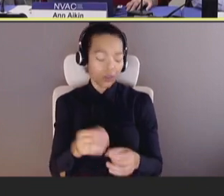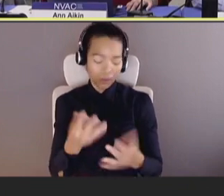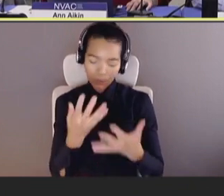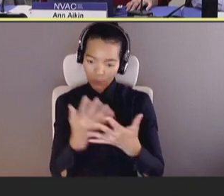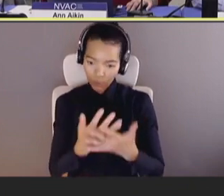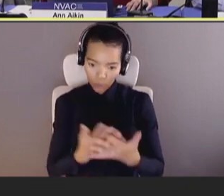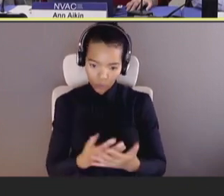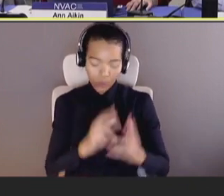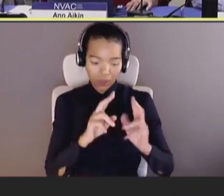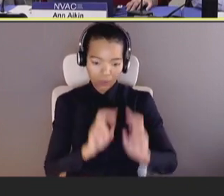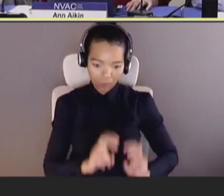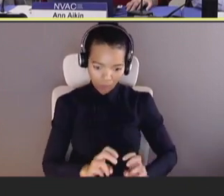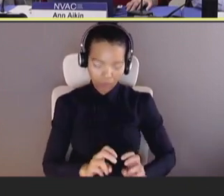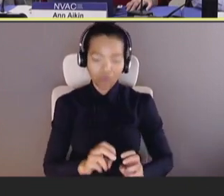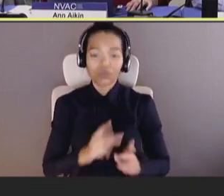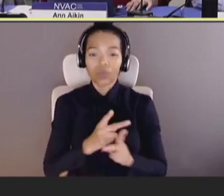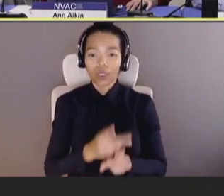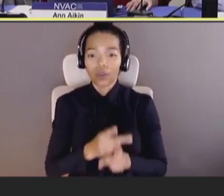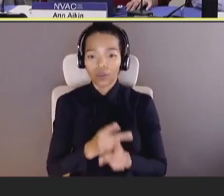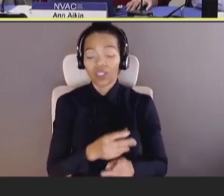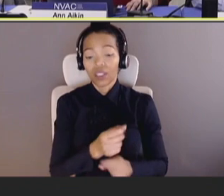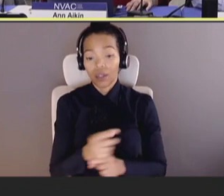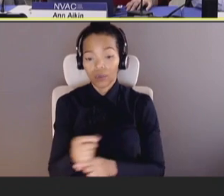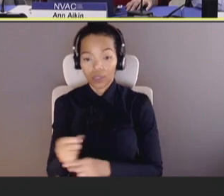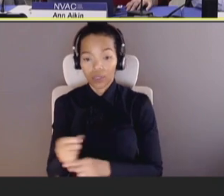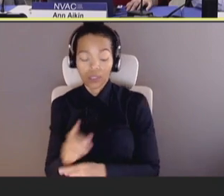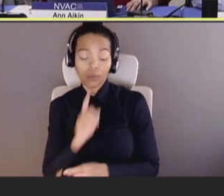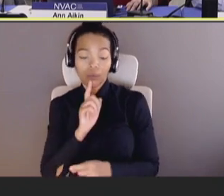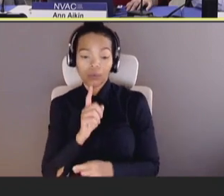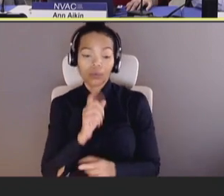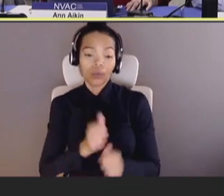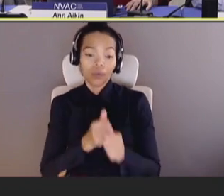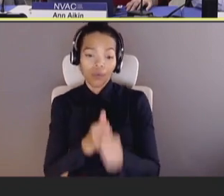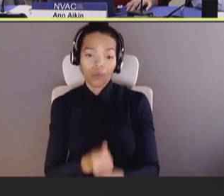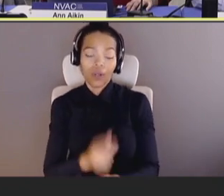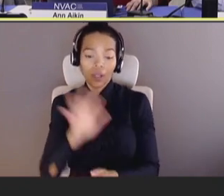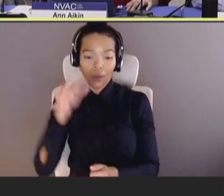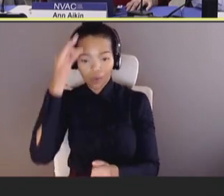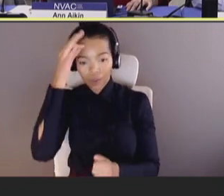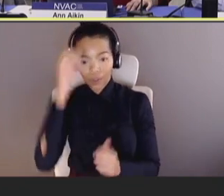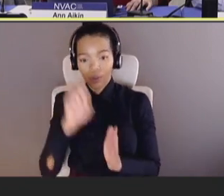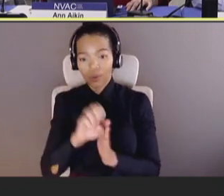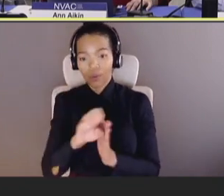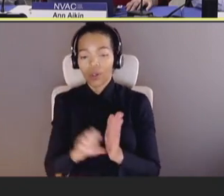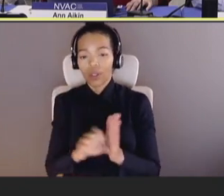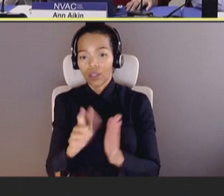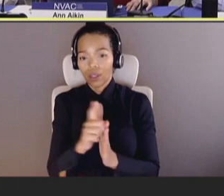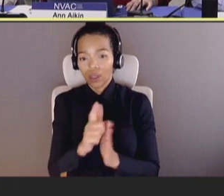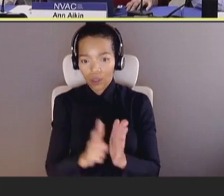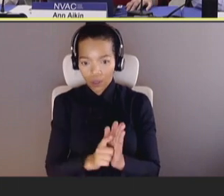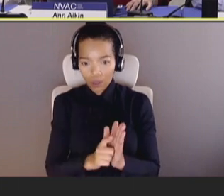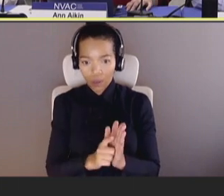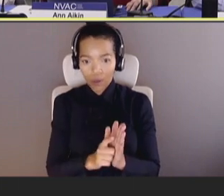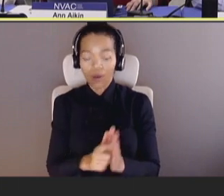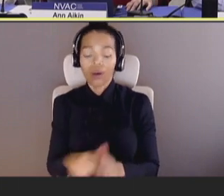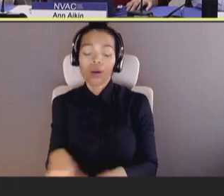each year to ensure that they comply with federal ethics law. The liaison representatives are non-voting members of the advisor Council